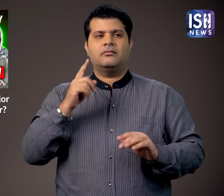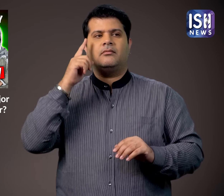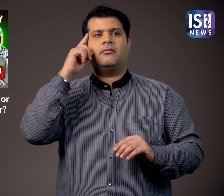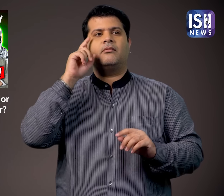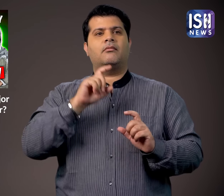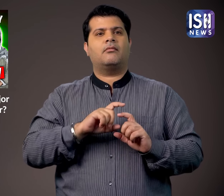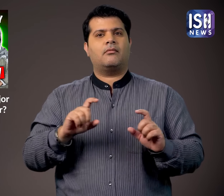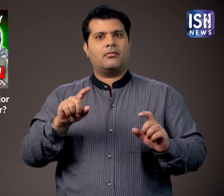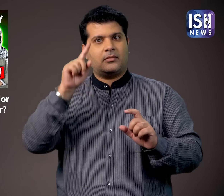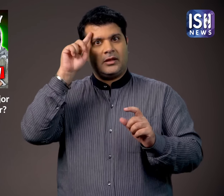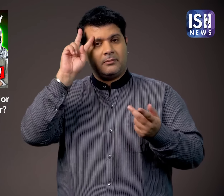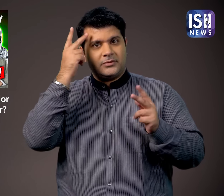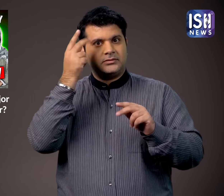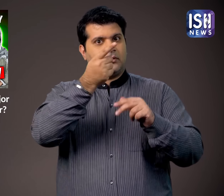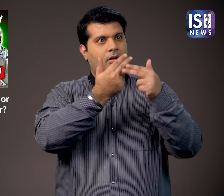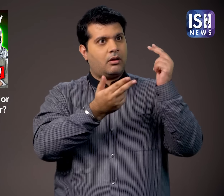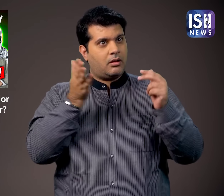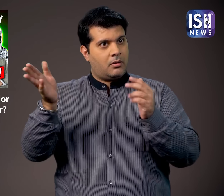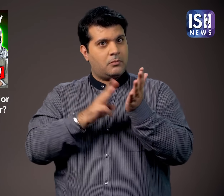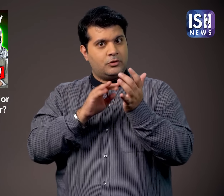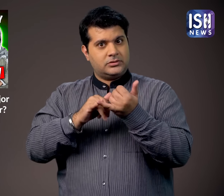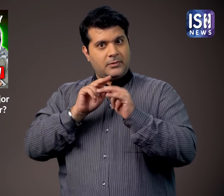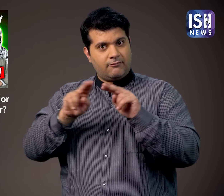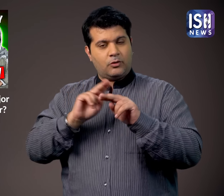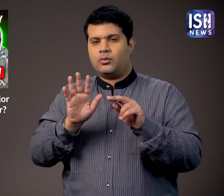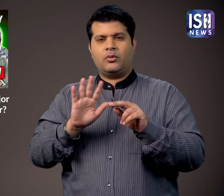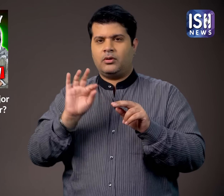Hope that's clear! Do not assume Ranveer is exactly portraying Major Sharma’s life.